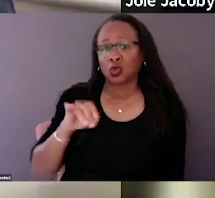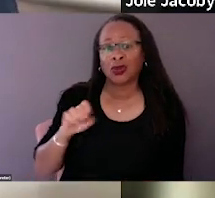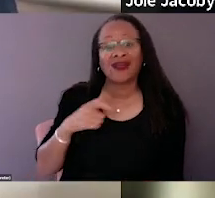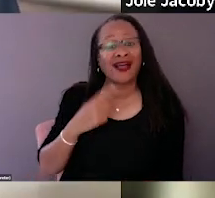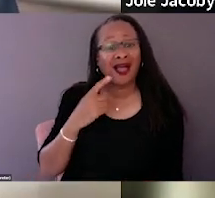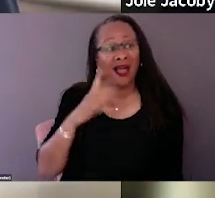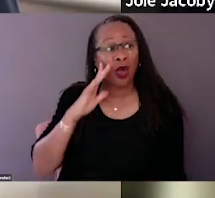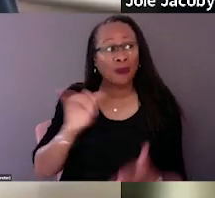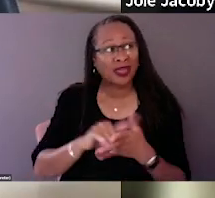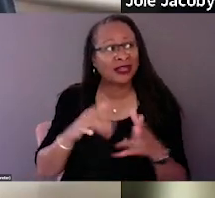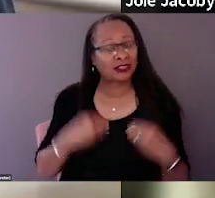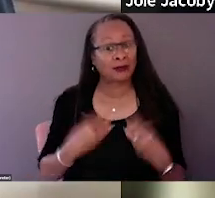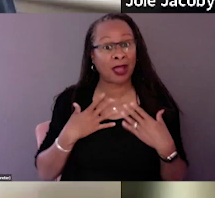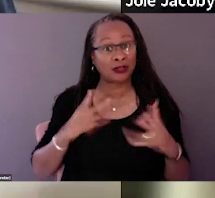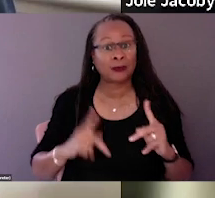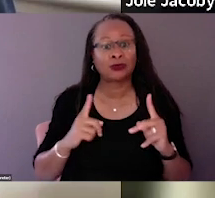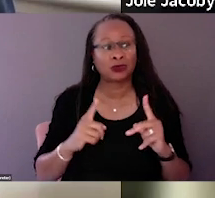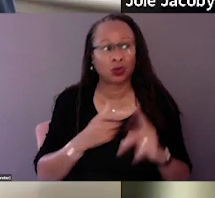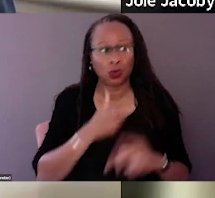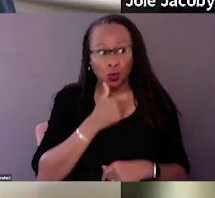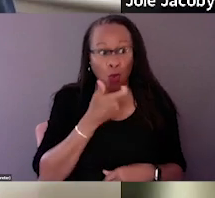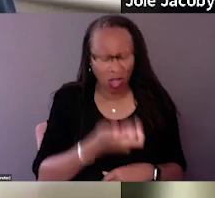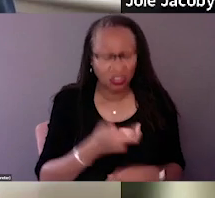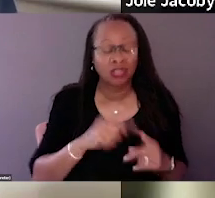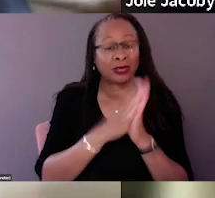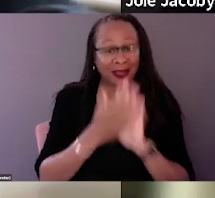and to remember what's at stake and also the power